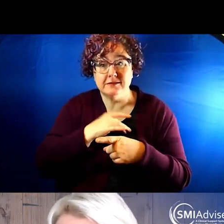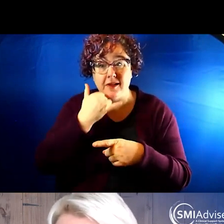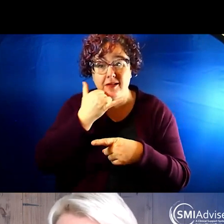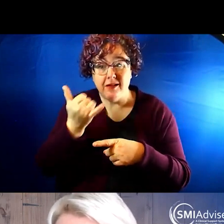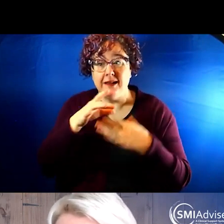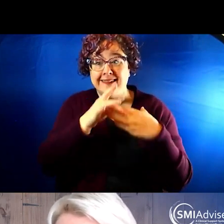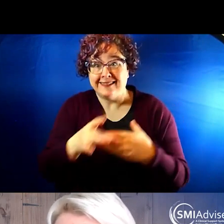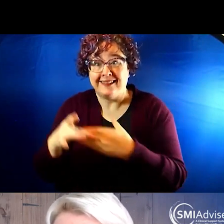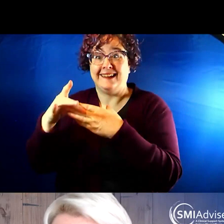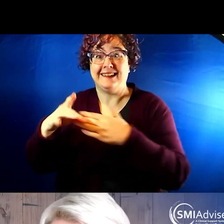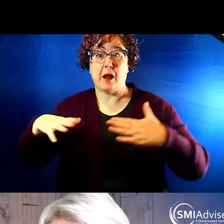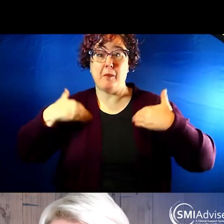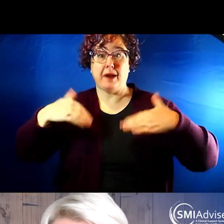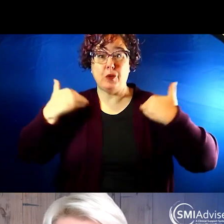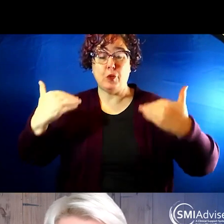I APPRECIATE YOU SHARING THIS TODAY.